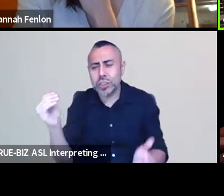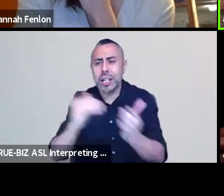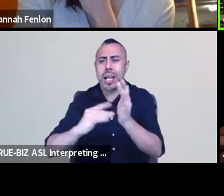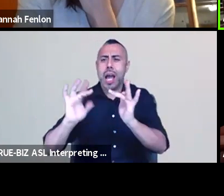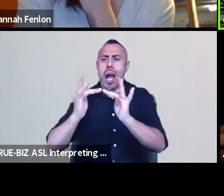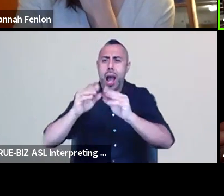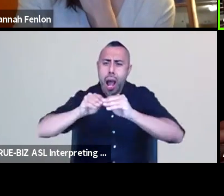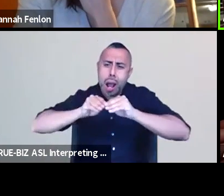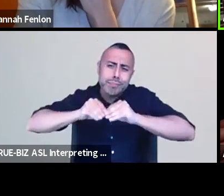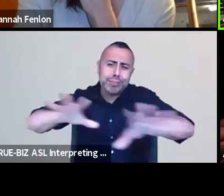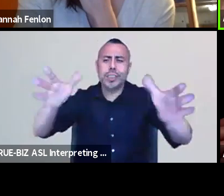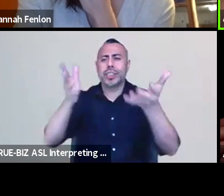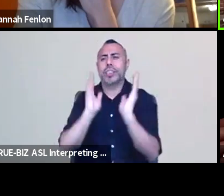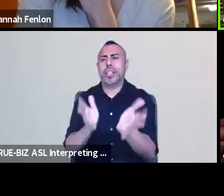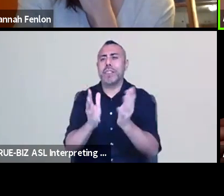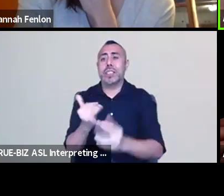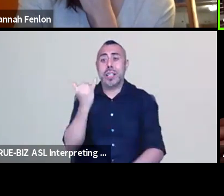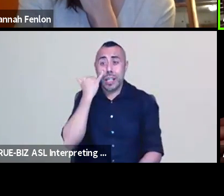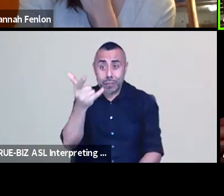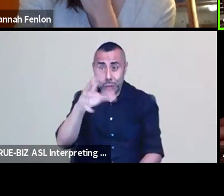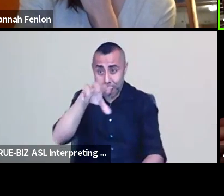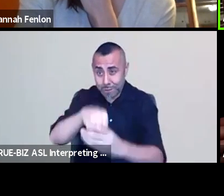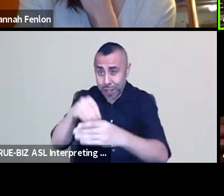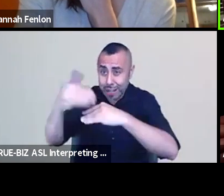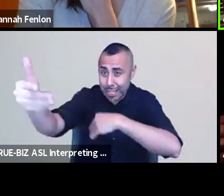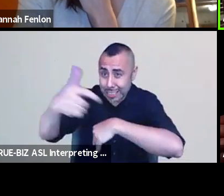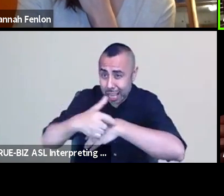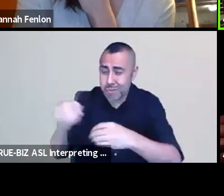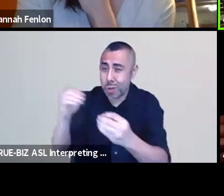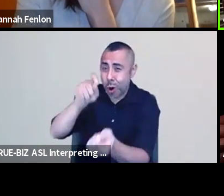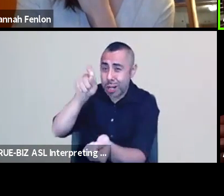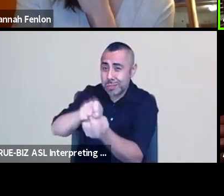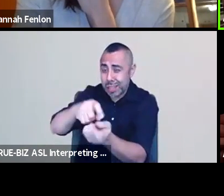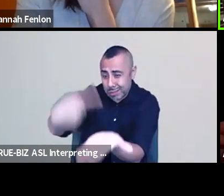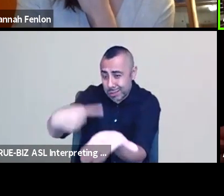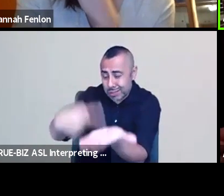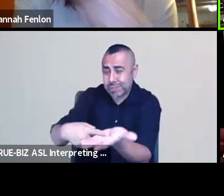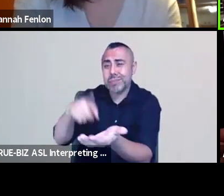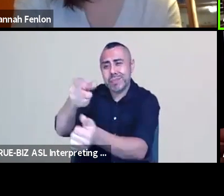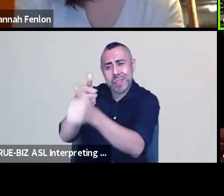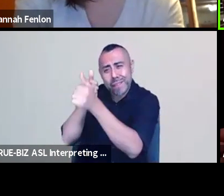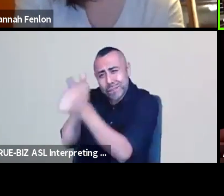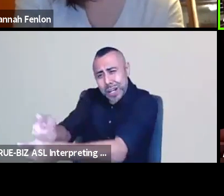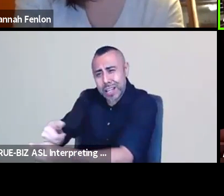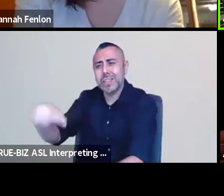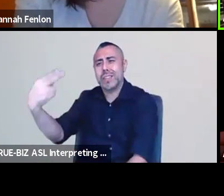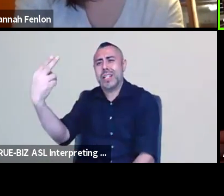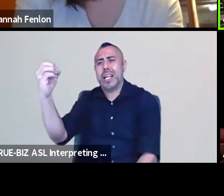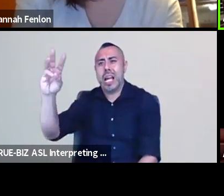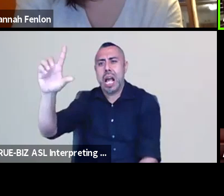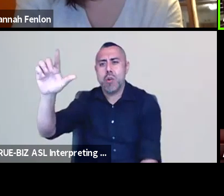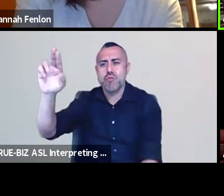that's a little bit more specific, follow HowlRound. The funds that, anything that comes out of tonight is not going to HowlRound.